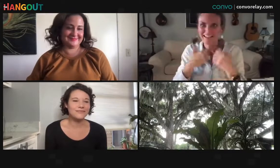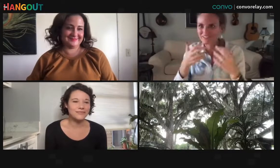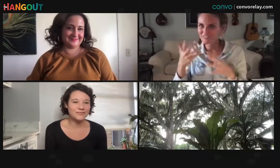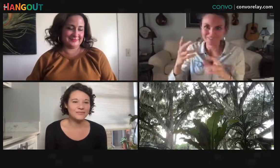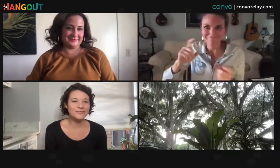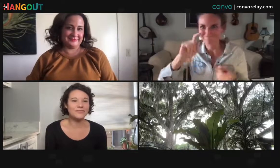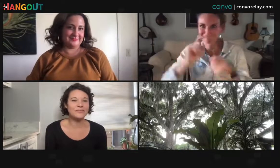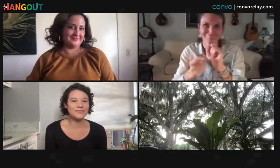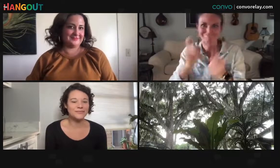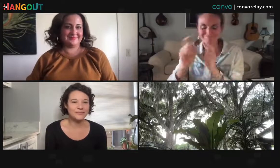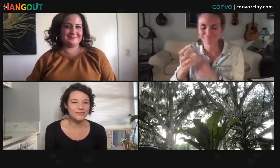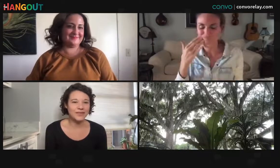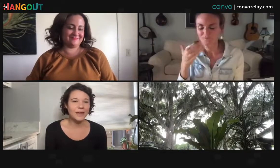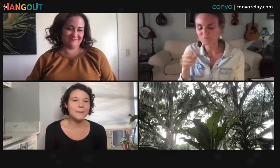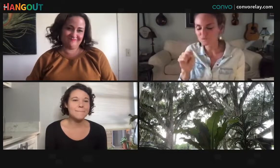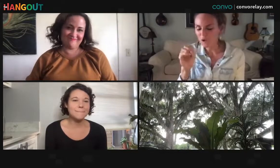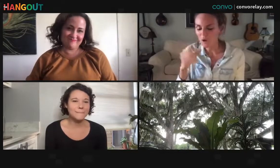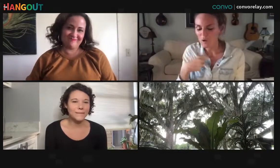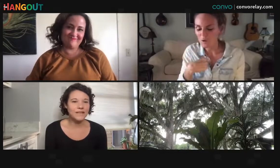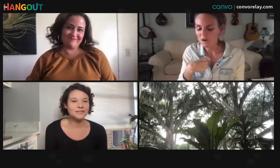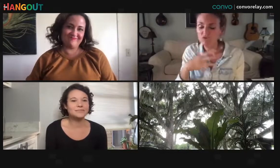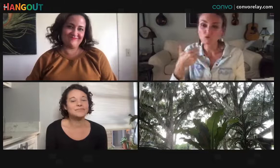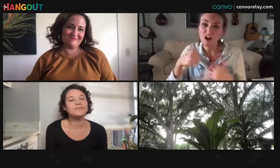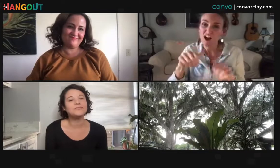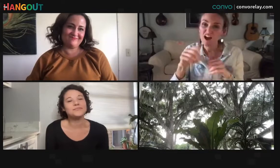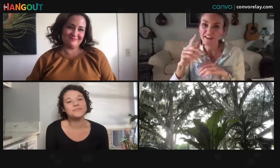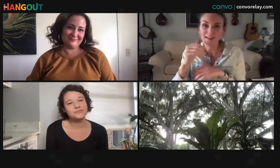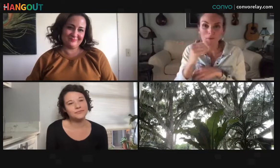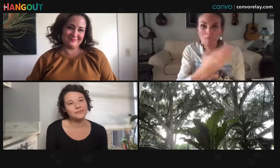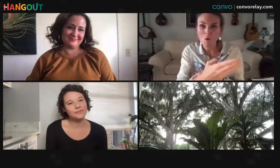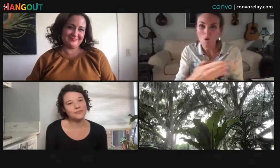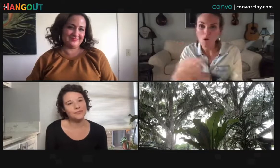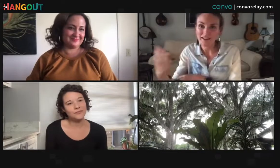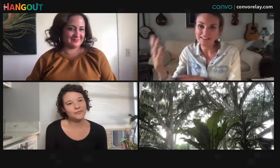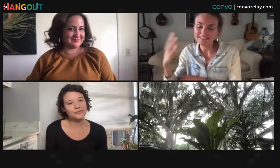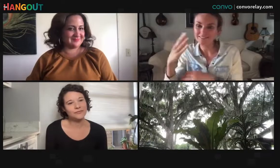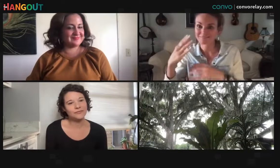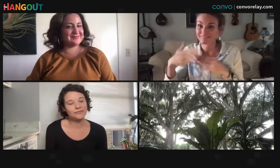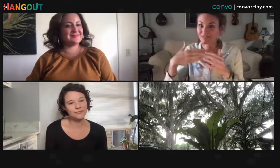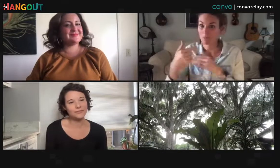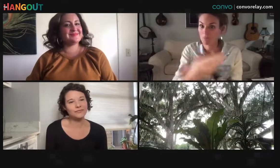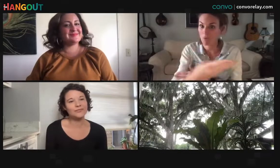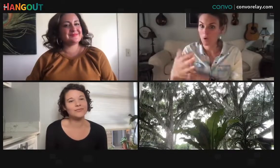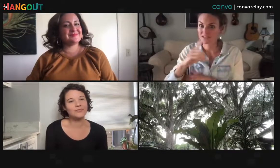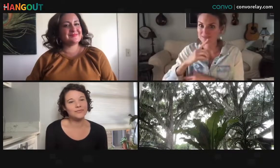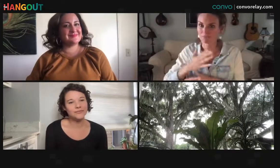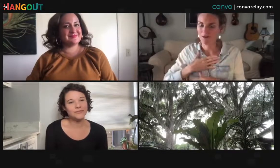input some routine in it and sometimes life just goes and there's going to be variety so